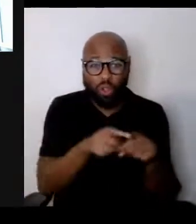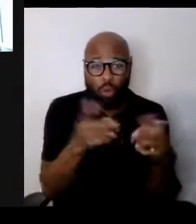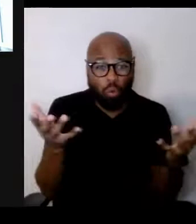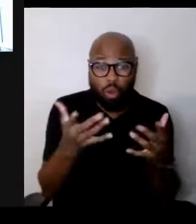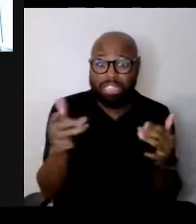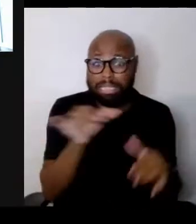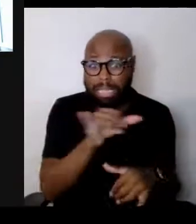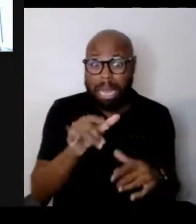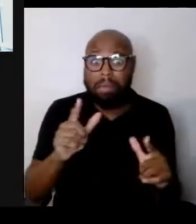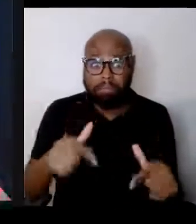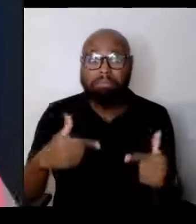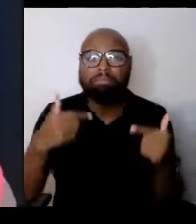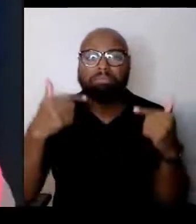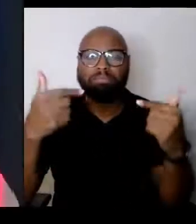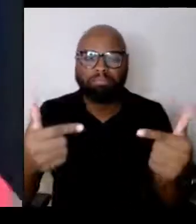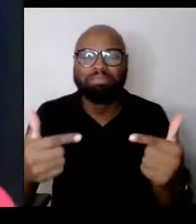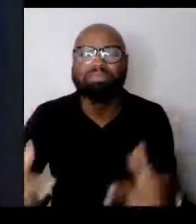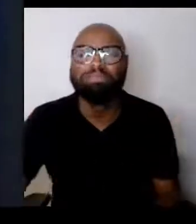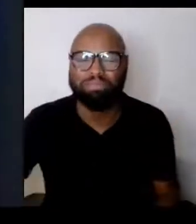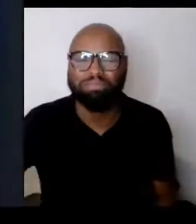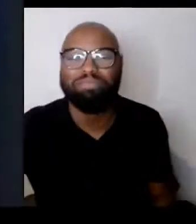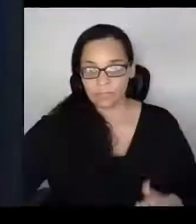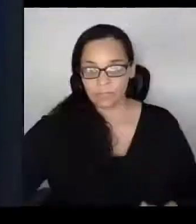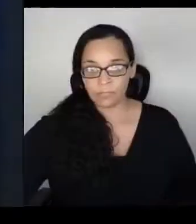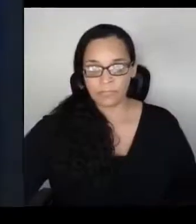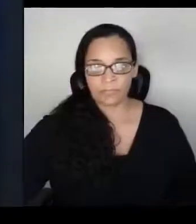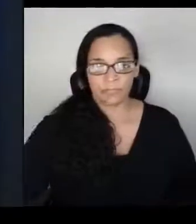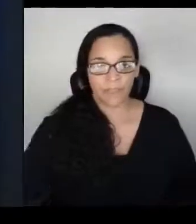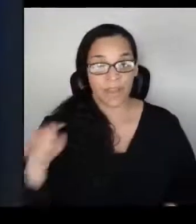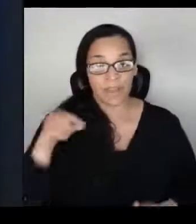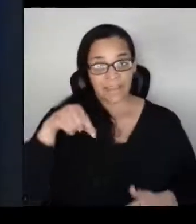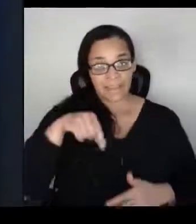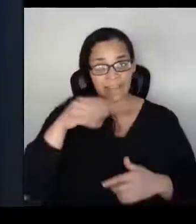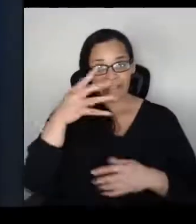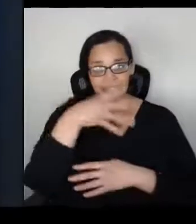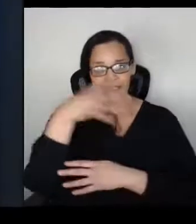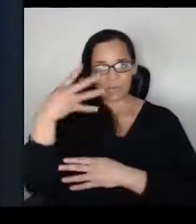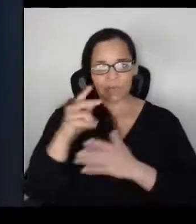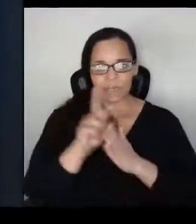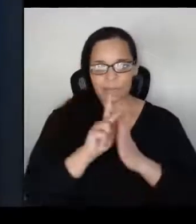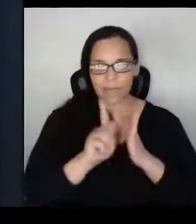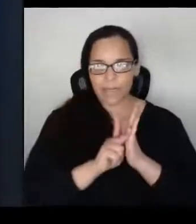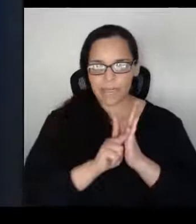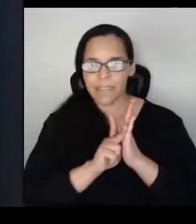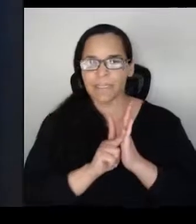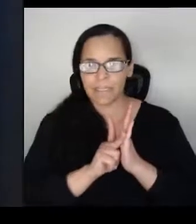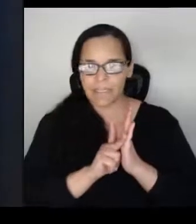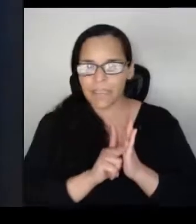So this immigration policy and the way implemented through it's agencies, Immigration and Customs Enforcement